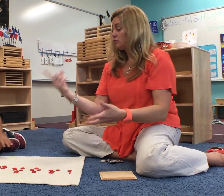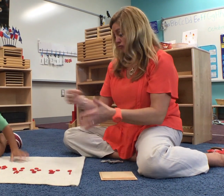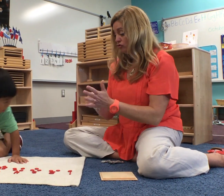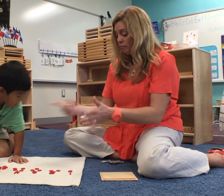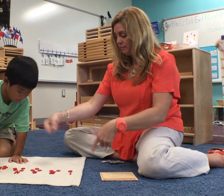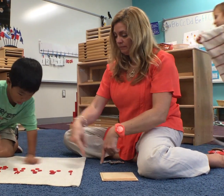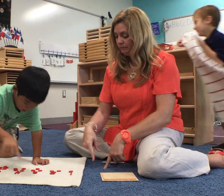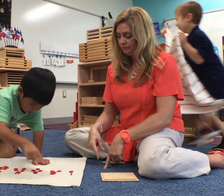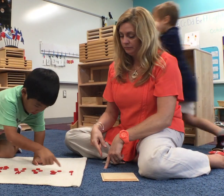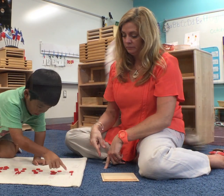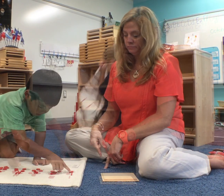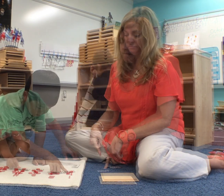Show me.